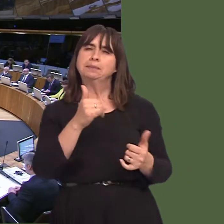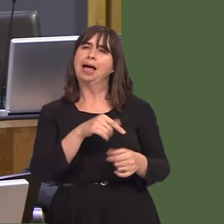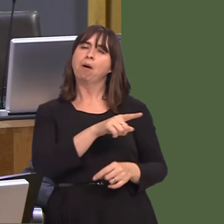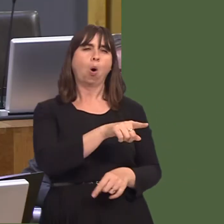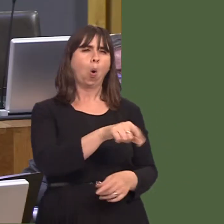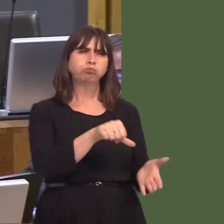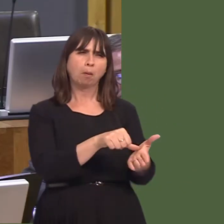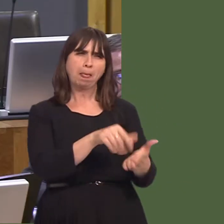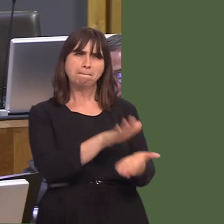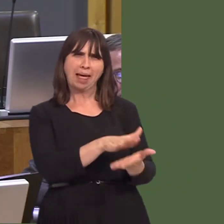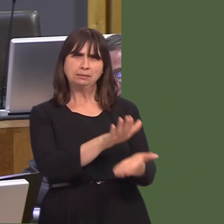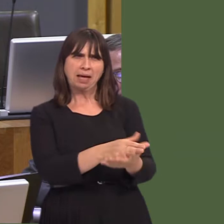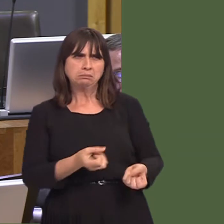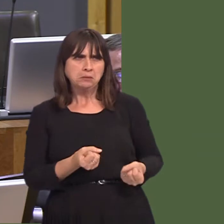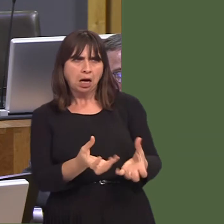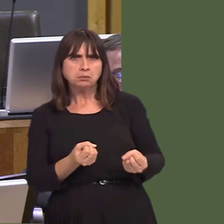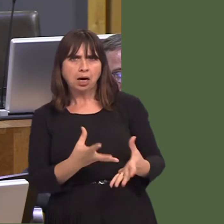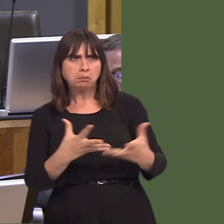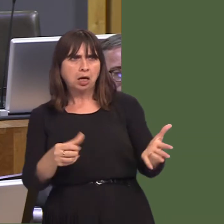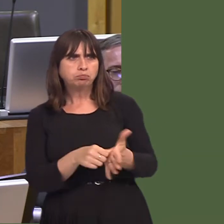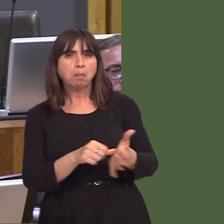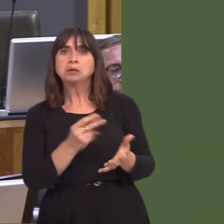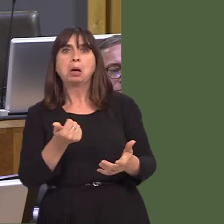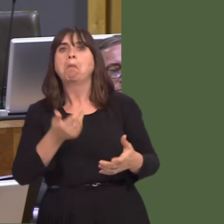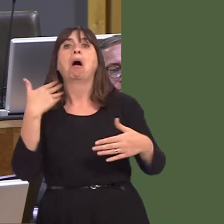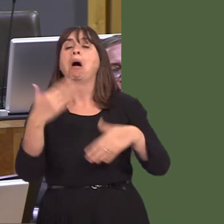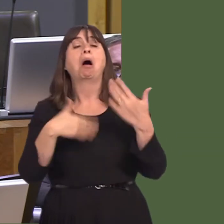easy and neither is providing the appropriate support, as people respond differently to